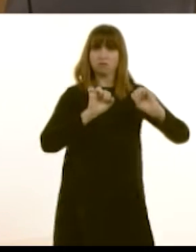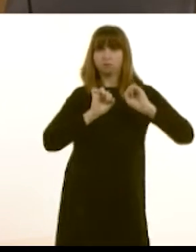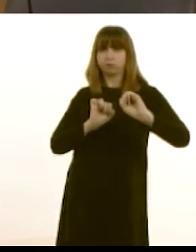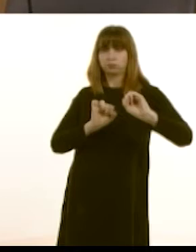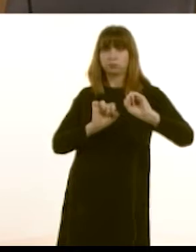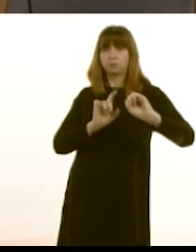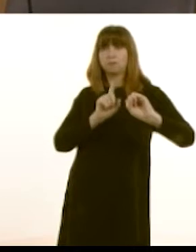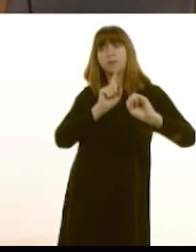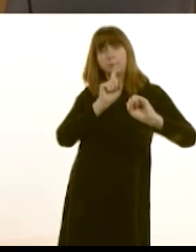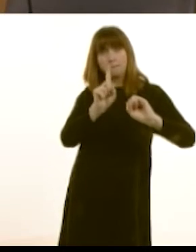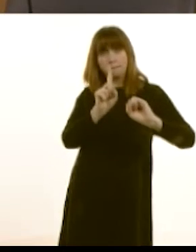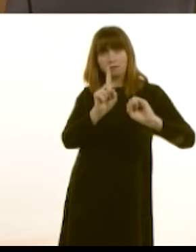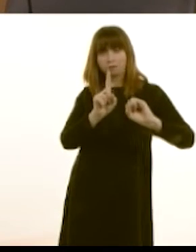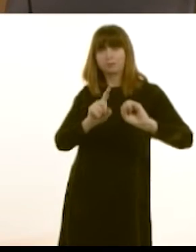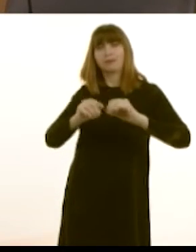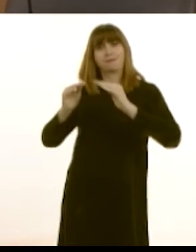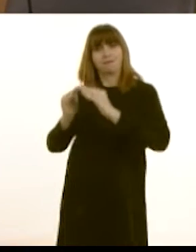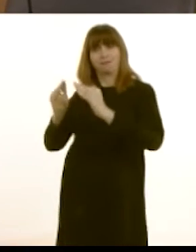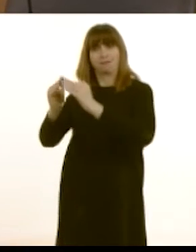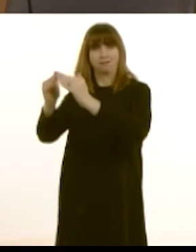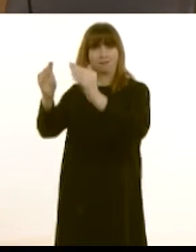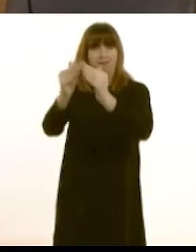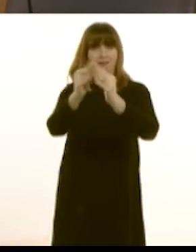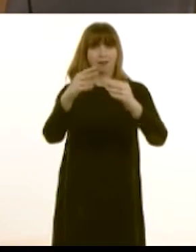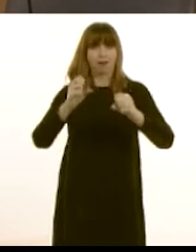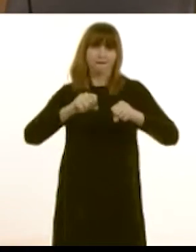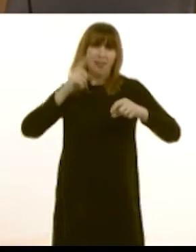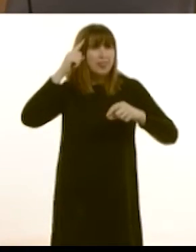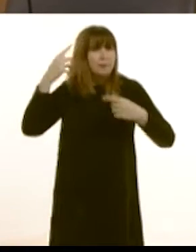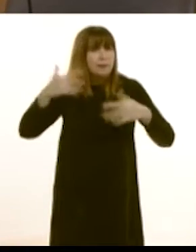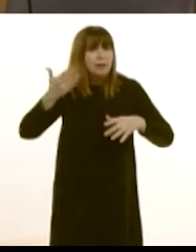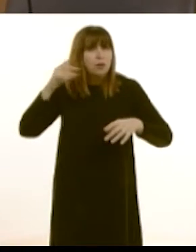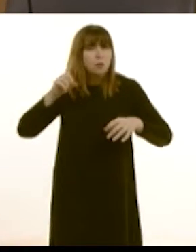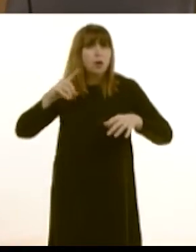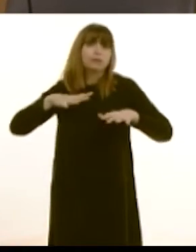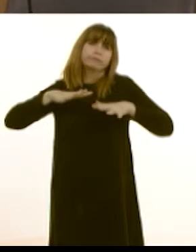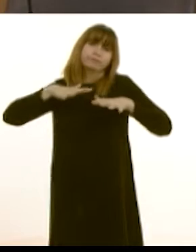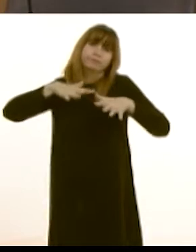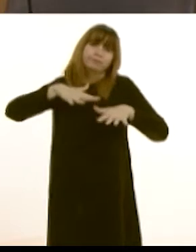In order to control flooding in the Conwy valley, there are occasions, and I think it happened this time around, where the farm land must be allowed to flood.